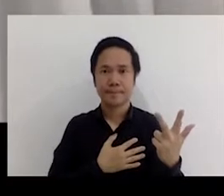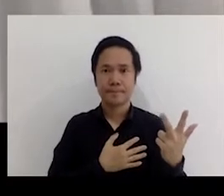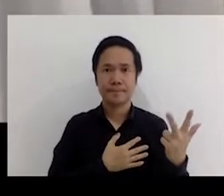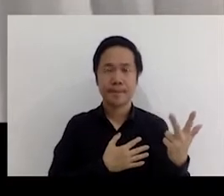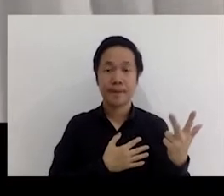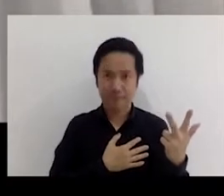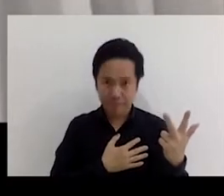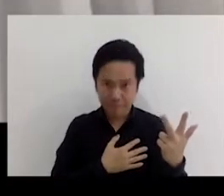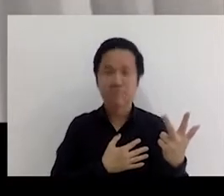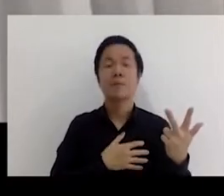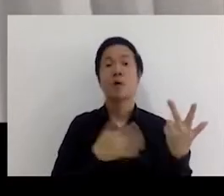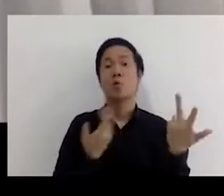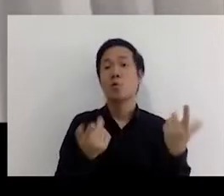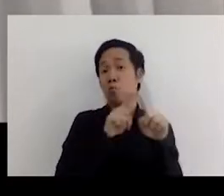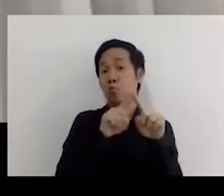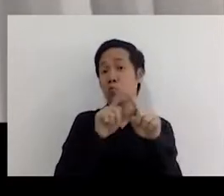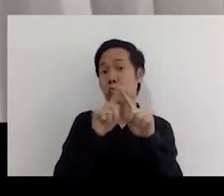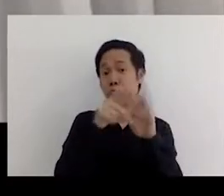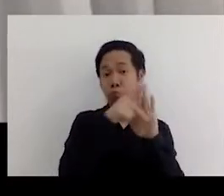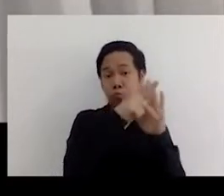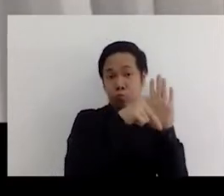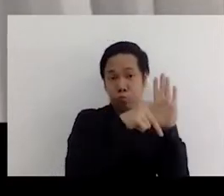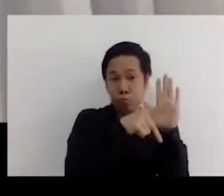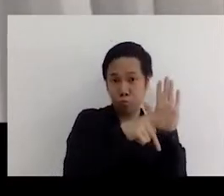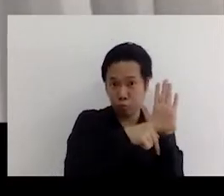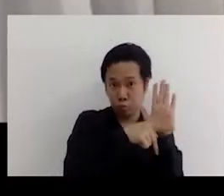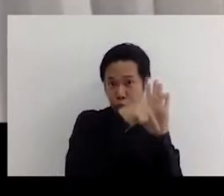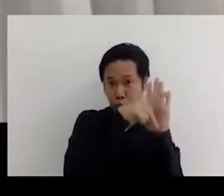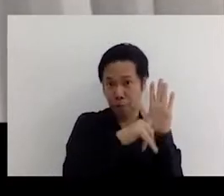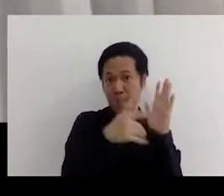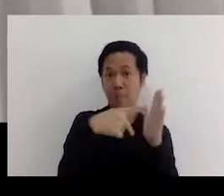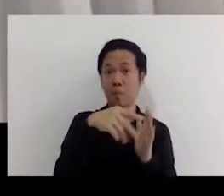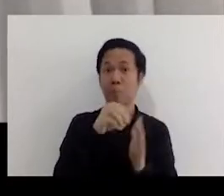brief of the Secretary General of the United Nations,